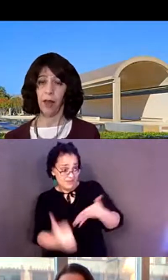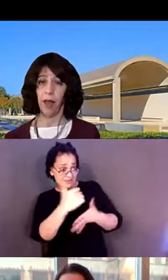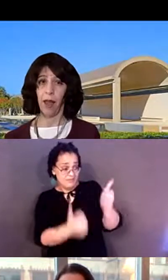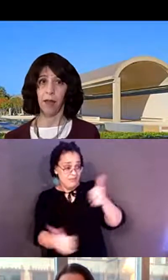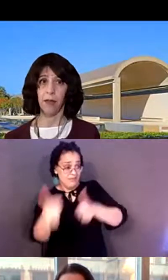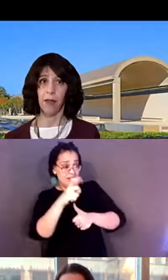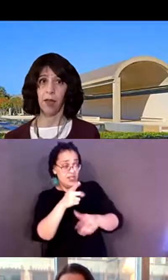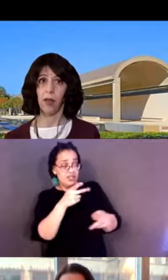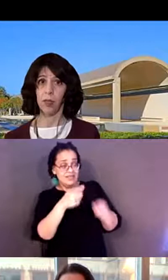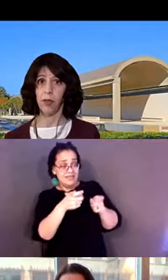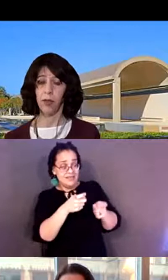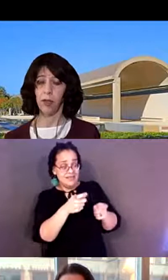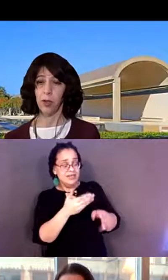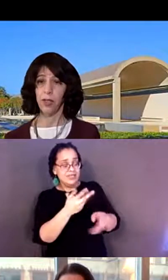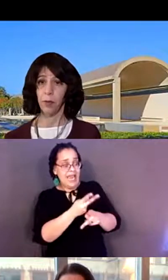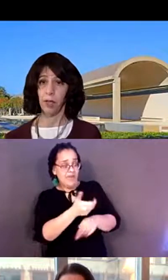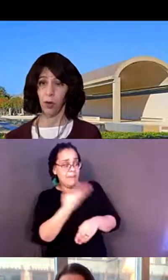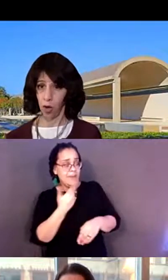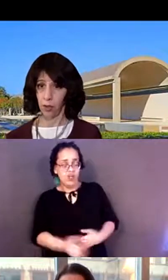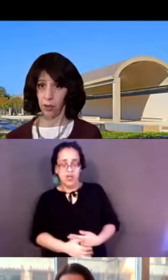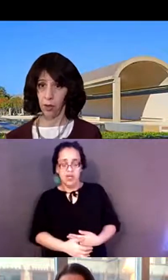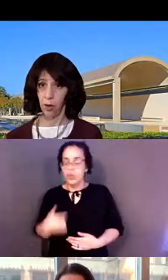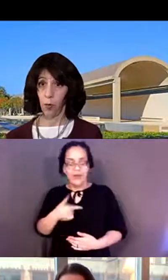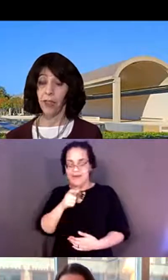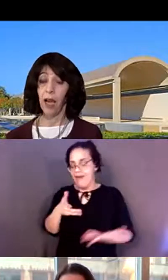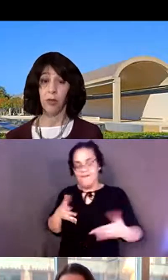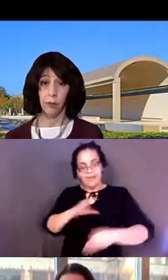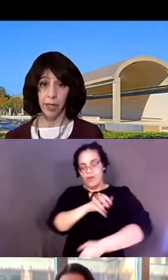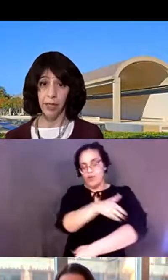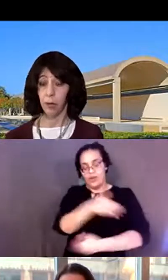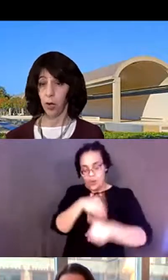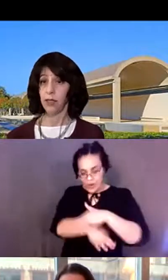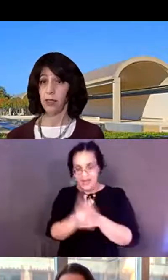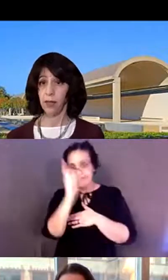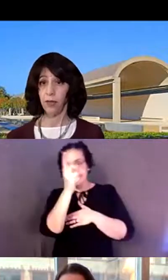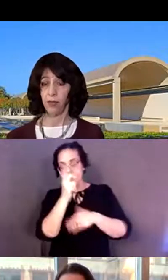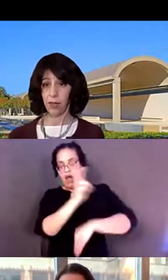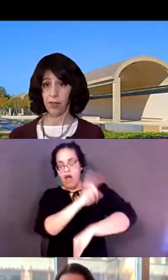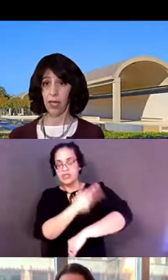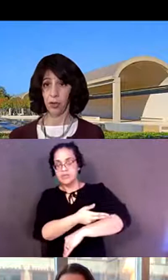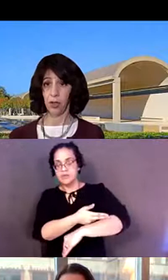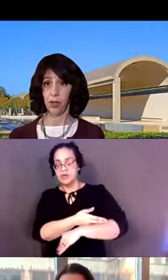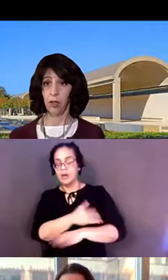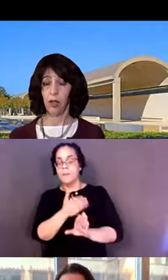and tell hospitals they're doing something wrong without being in the process of an